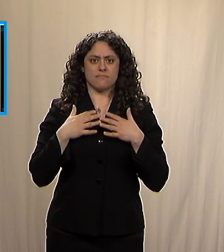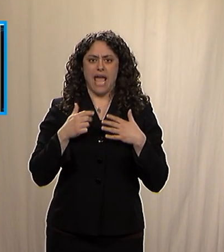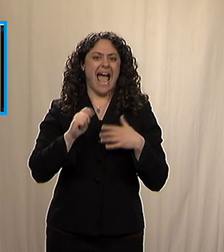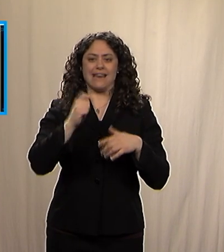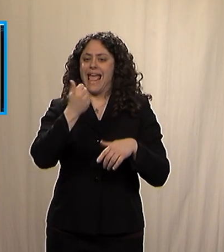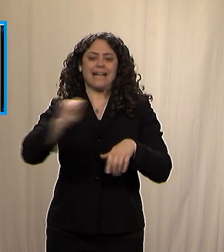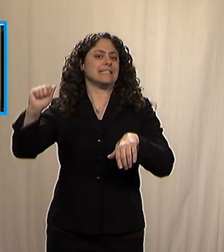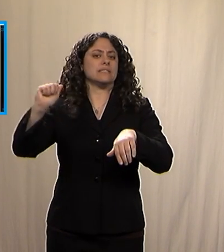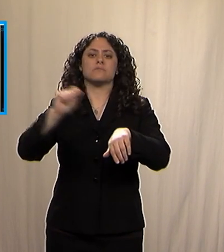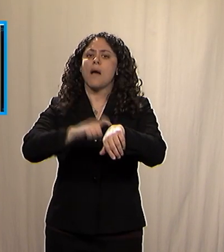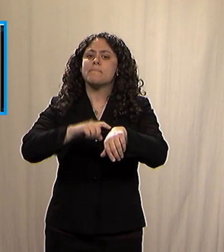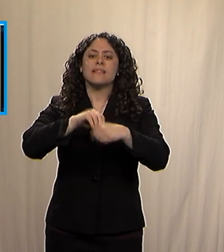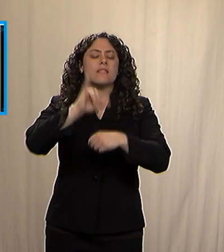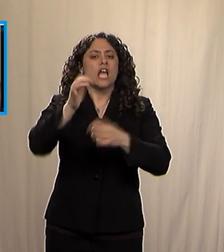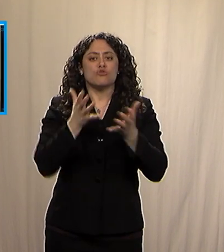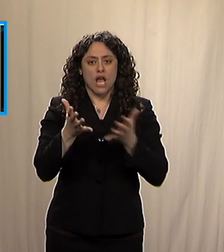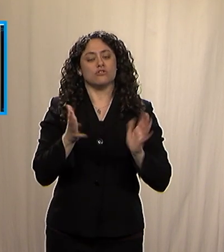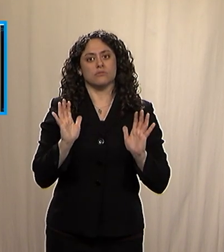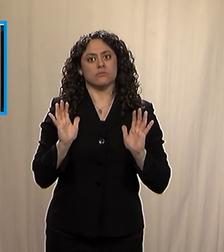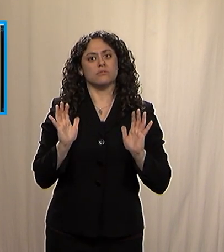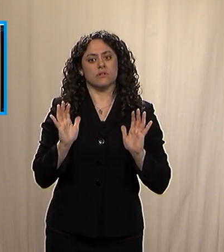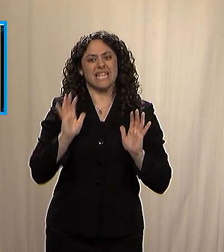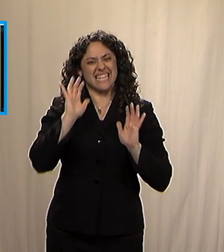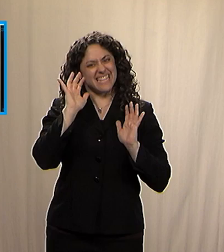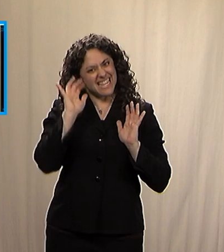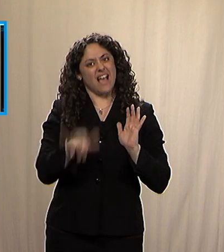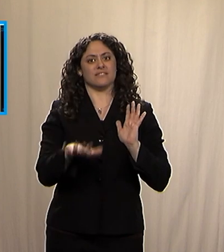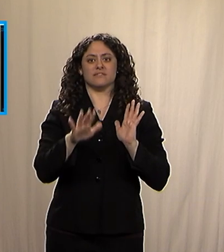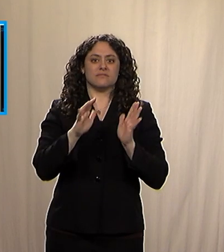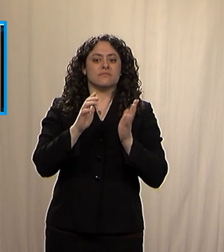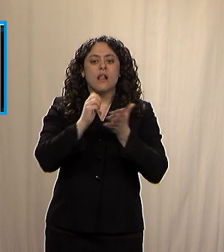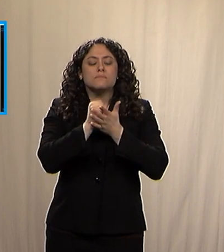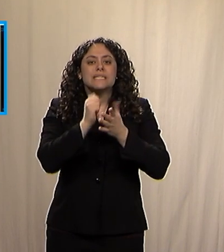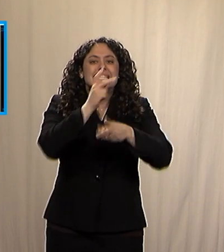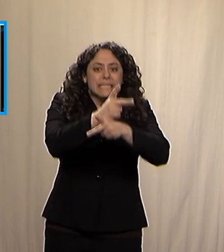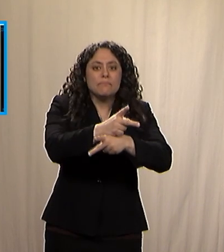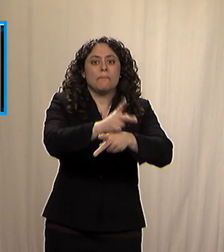empowered if I understood the question correctly.